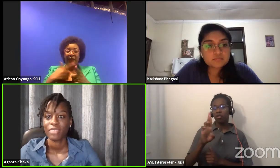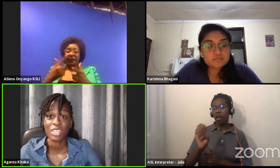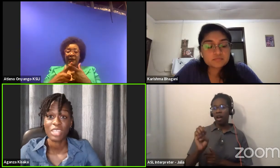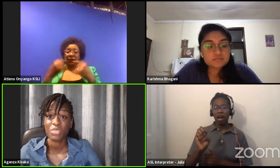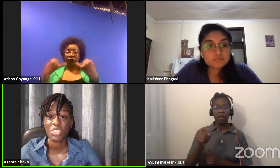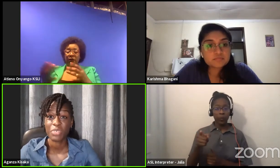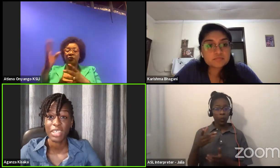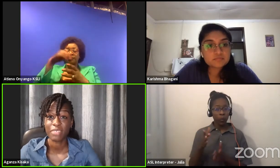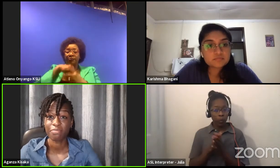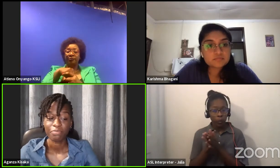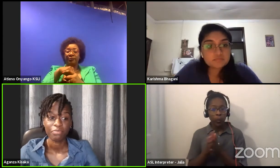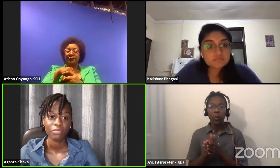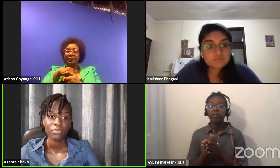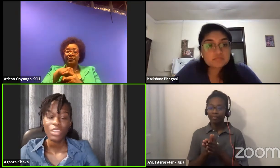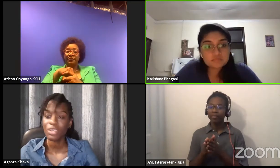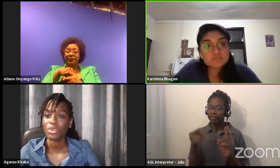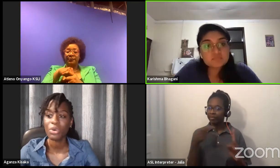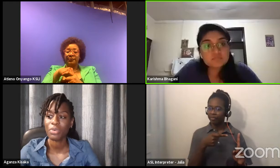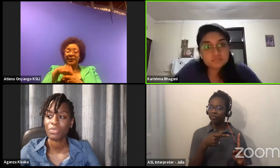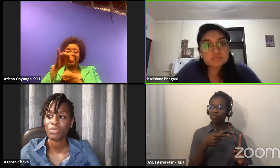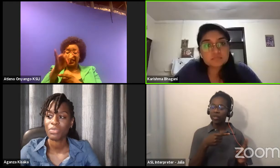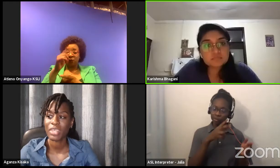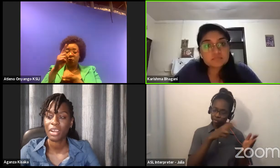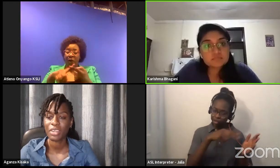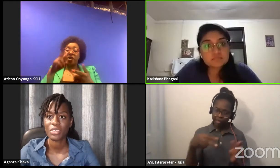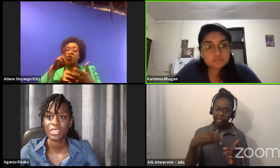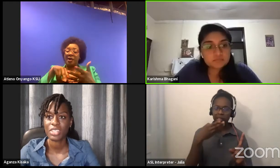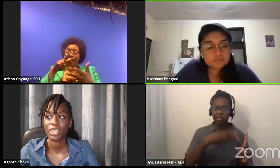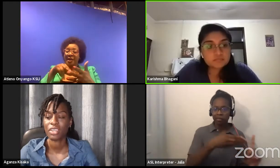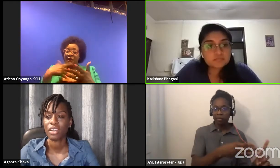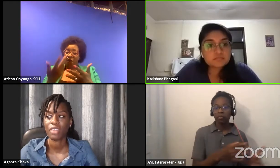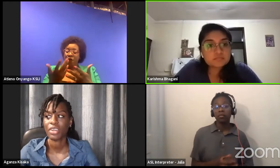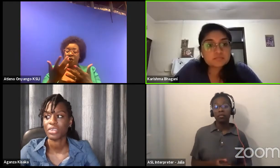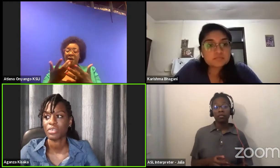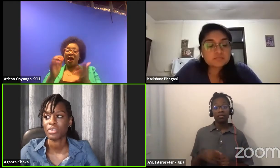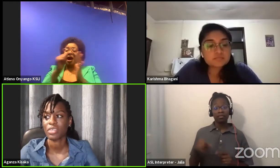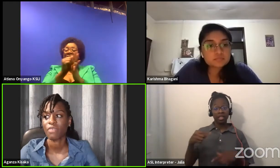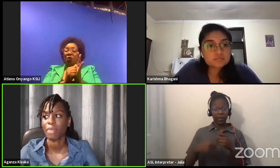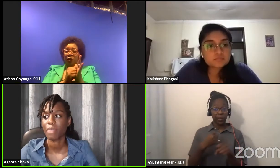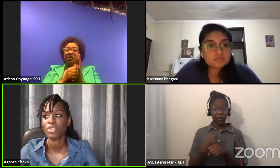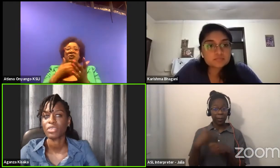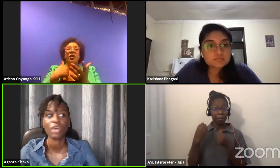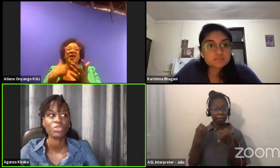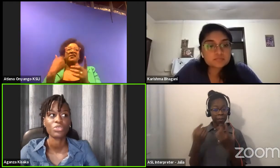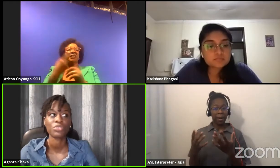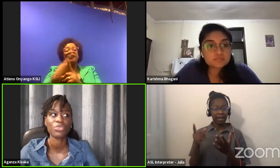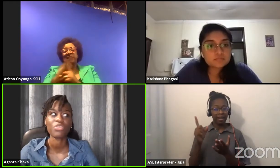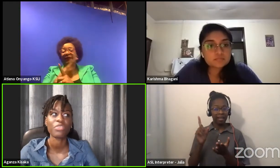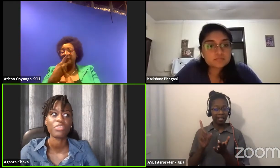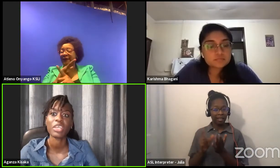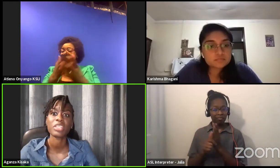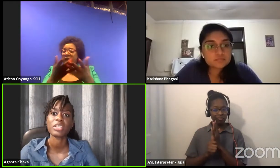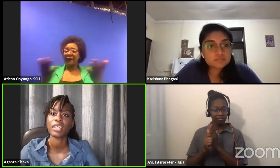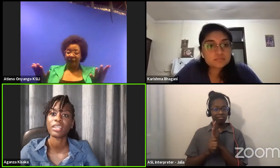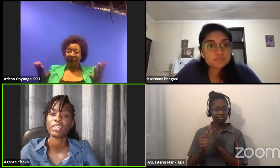that's what you read, or read articles this year, a lot of articles have come out on how to do theater